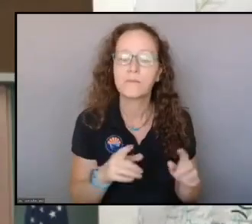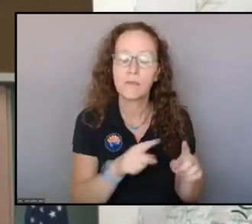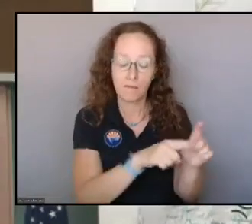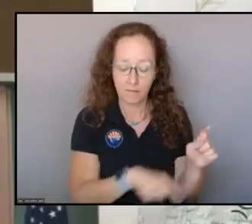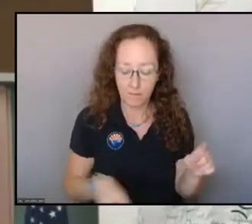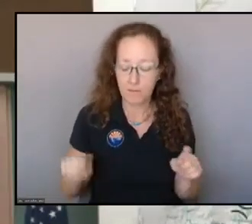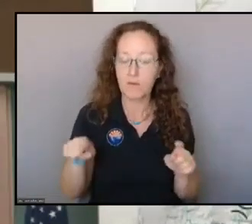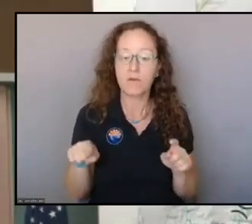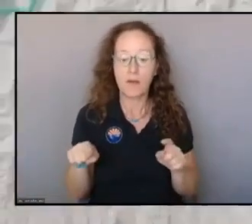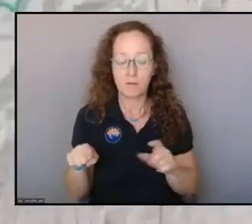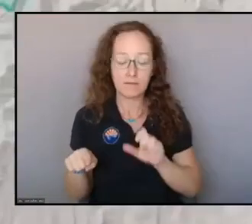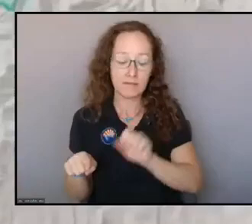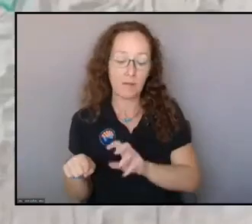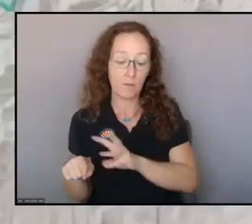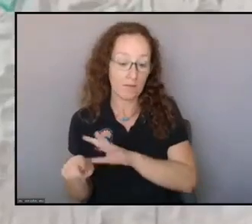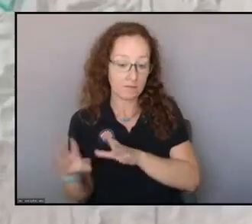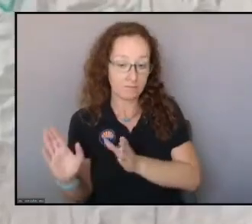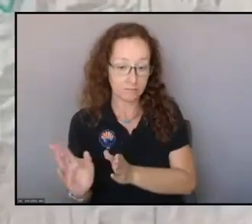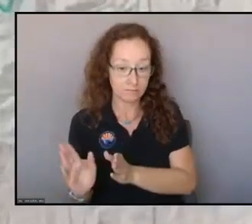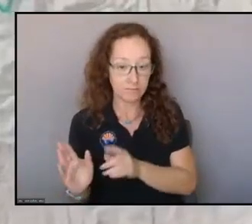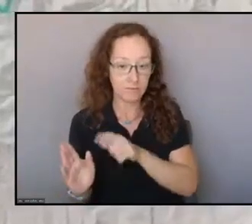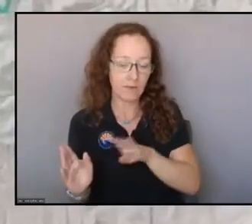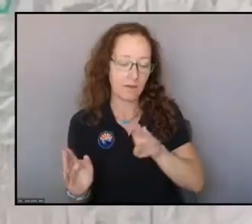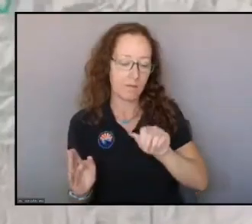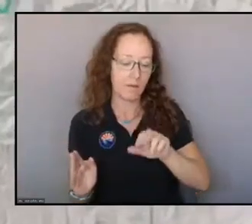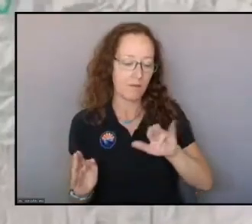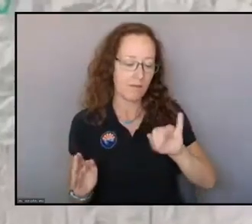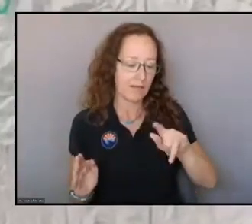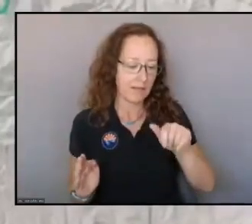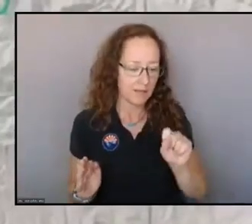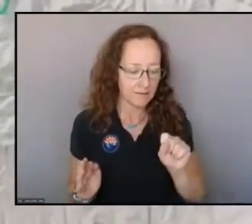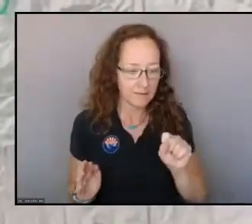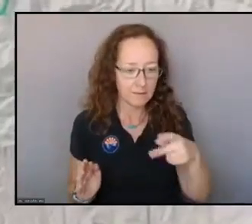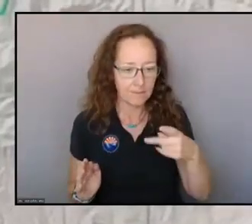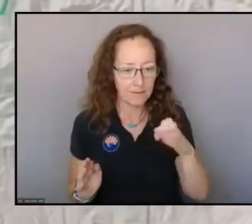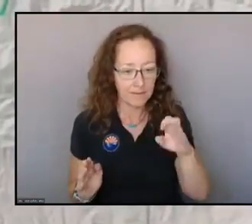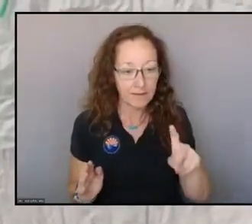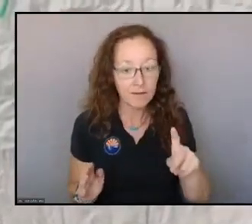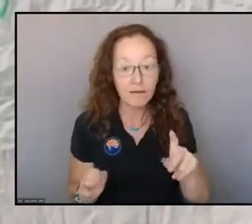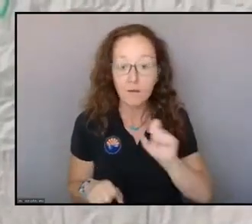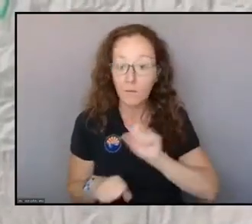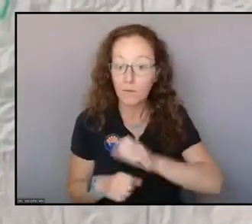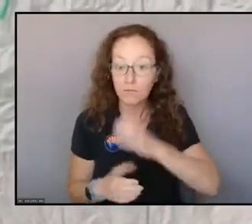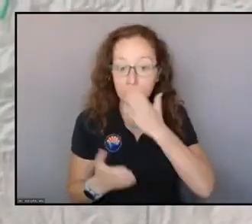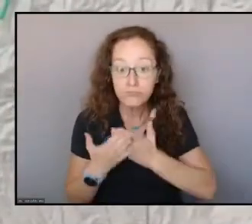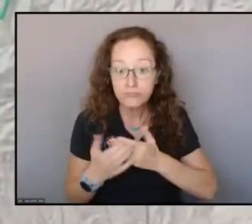STILL GOODS. COMING AROUND THE SOUTH END OF THE MAP THERE, BARILLAS PEAK AREA, GOOD WORK IS CONTINUING IN THAT AREA. WE